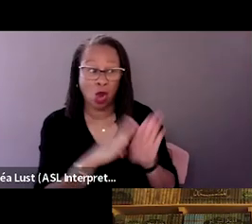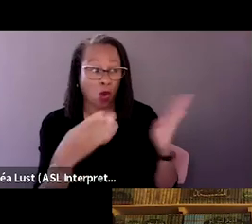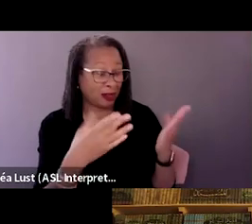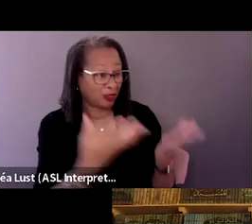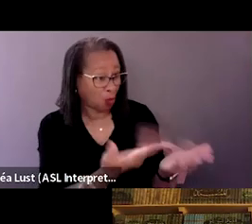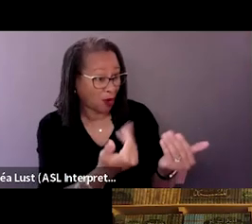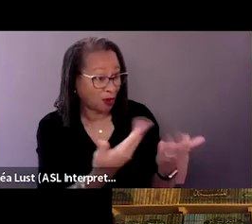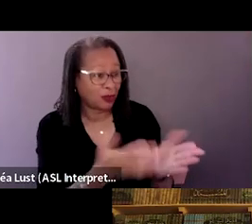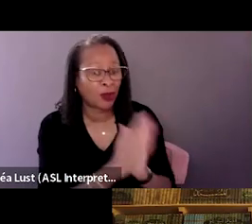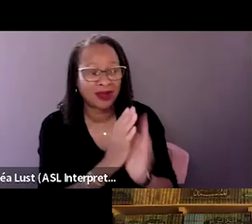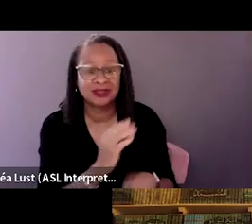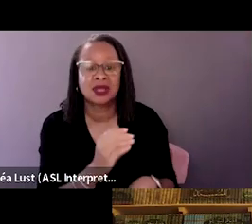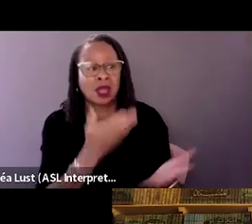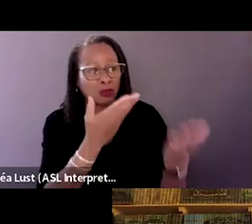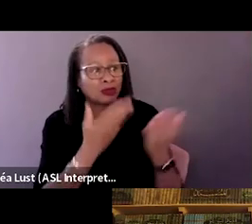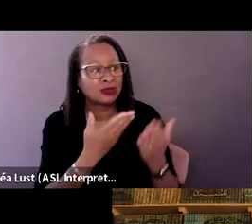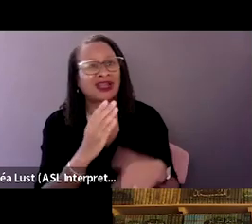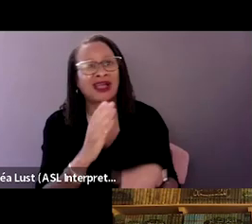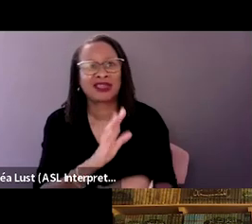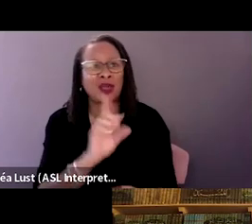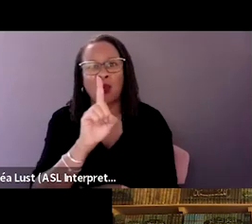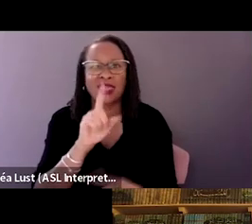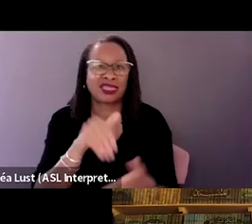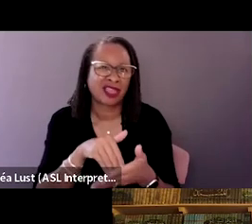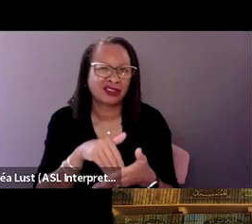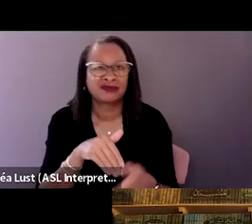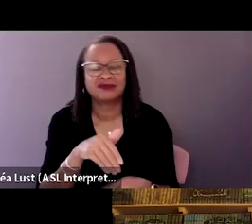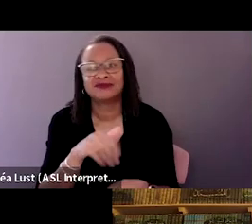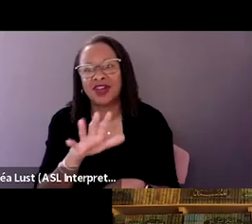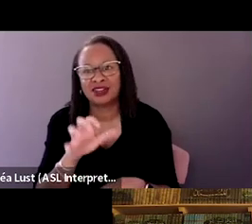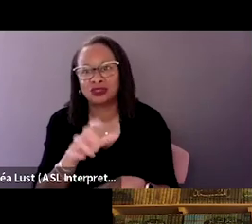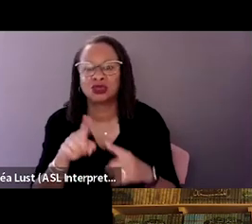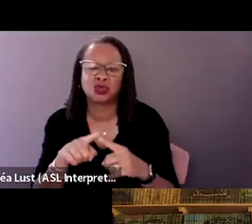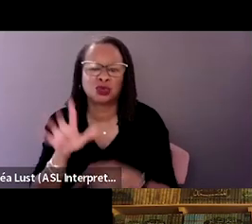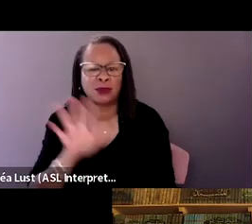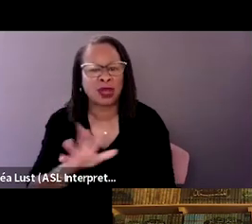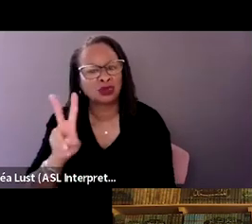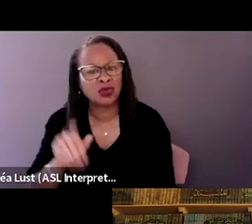I think between 1,500 to 2,000 proposal every year. And from there, we-